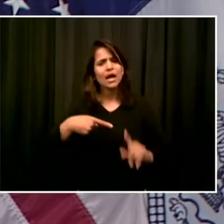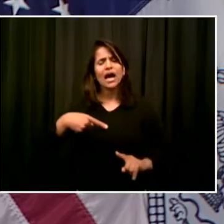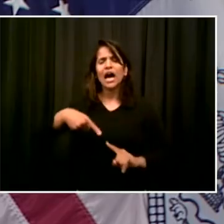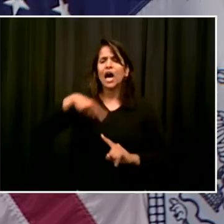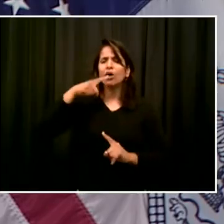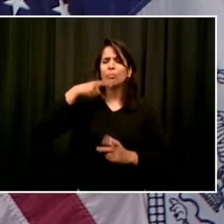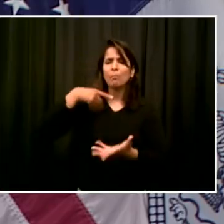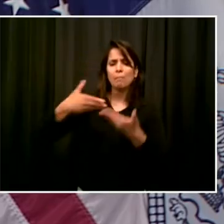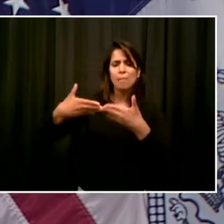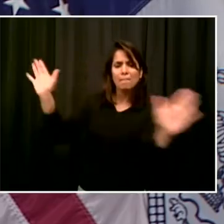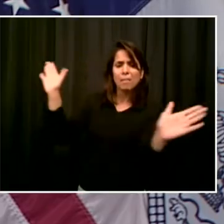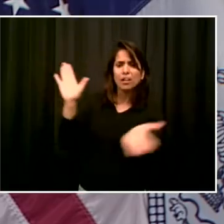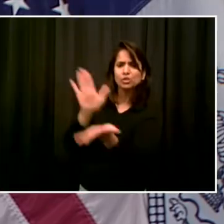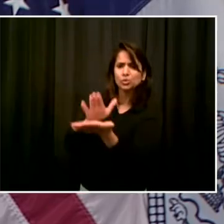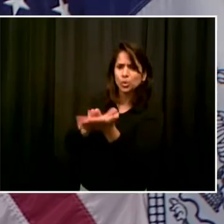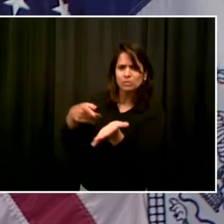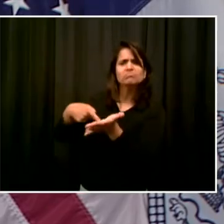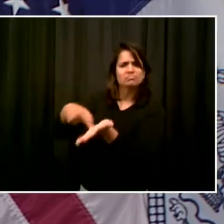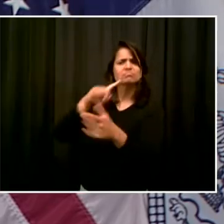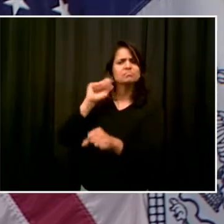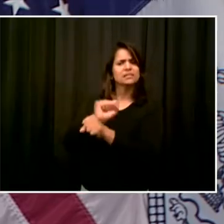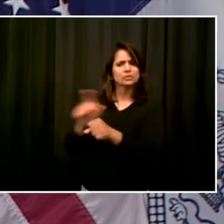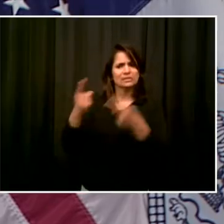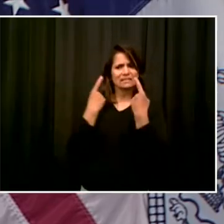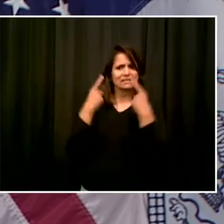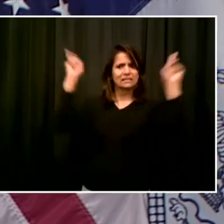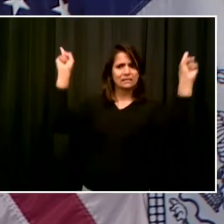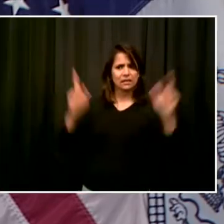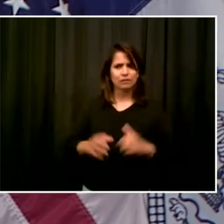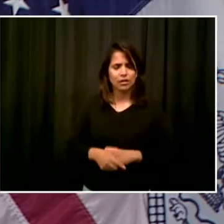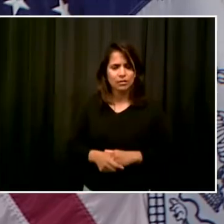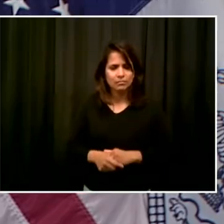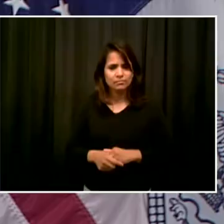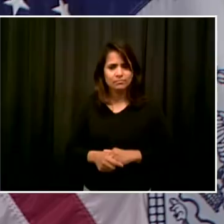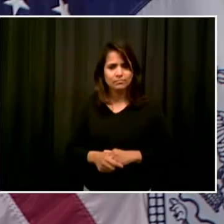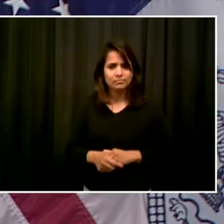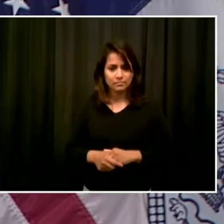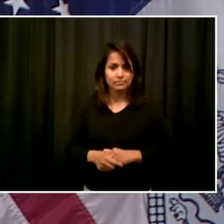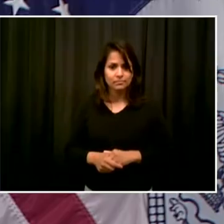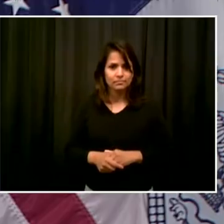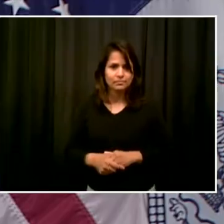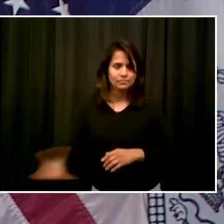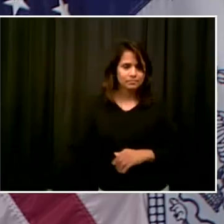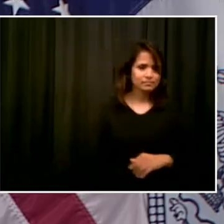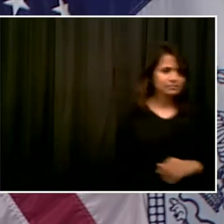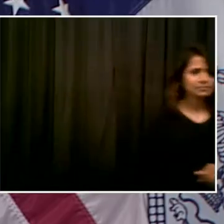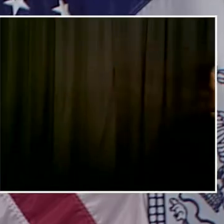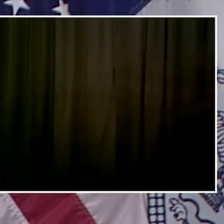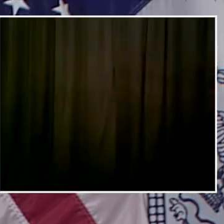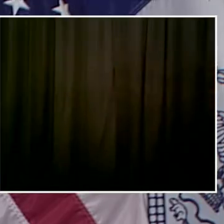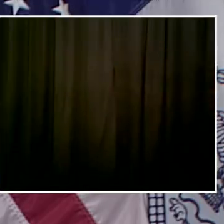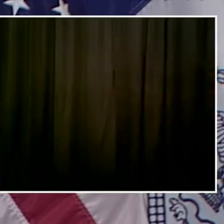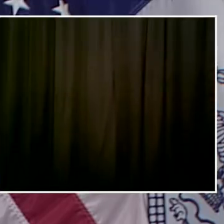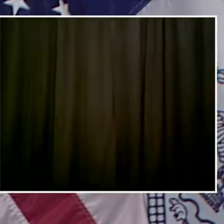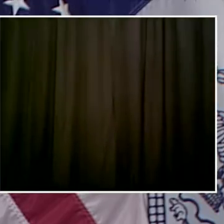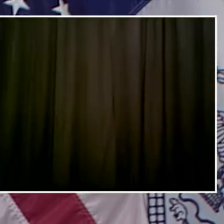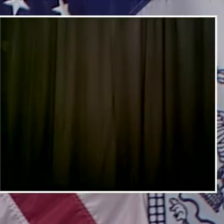GREAT EXAMPLE OF WHAT A NEW YORK CITY KID CAN ACHIEVE. I HTINPEK OPLE